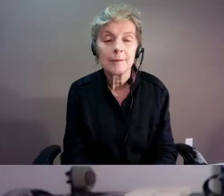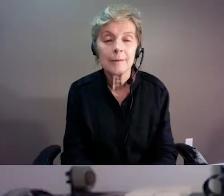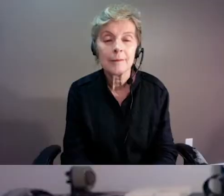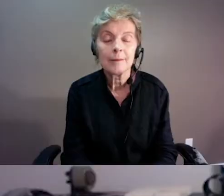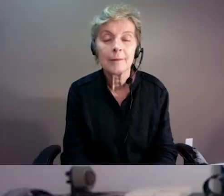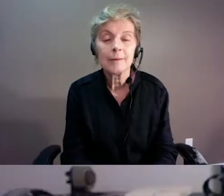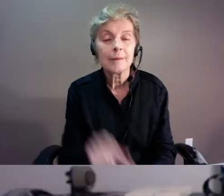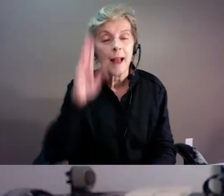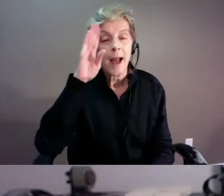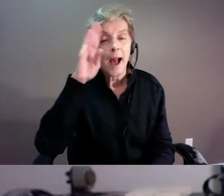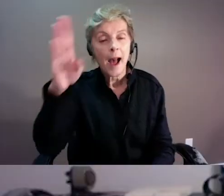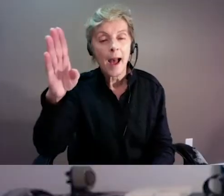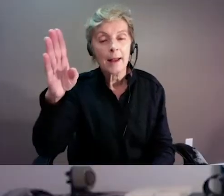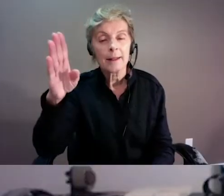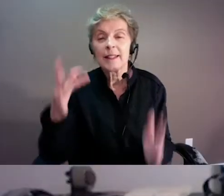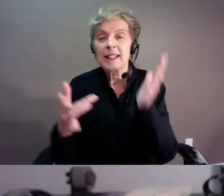Hi there. Sorry, I had some technical problems here.